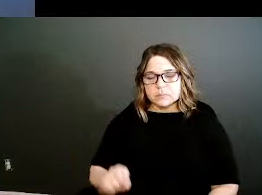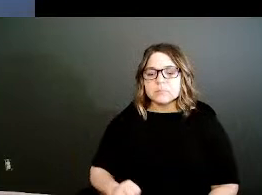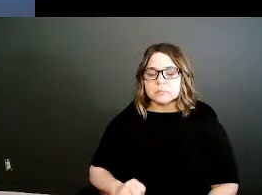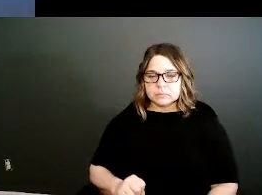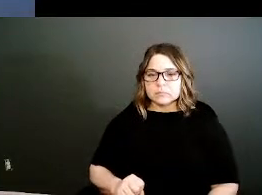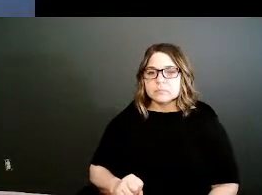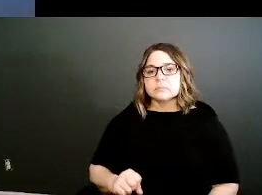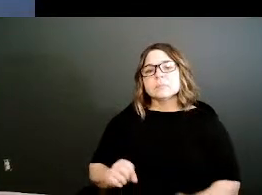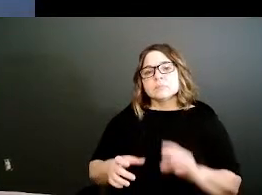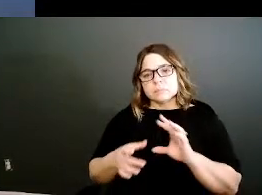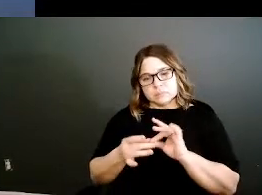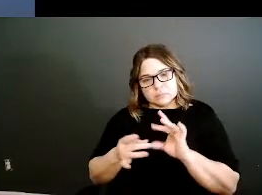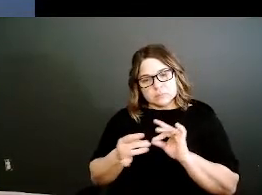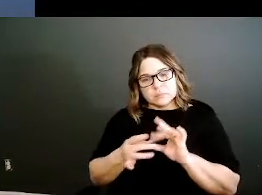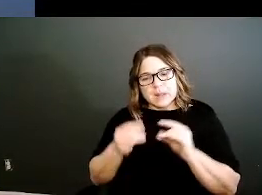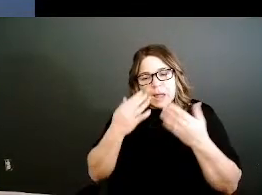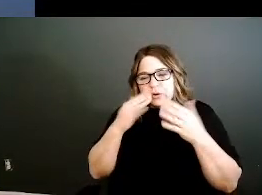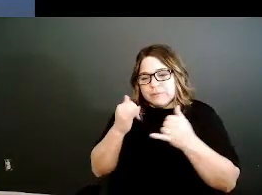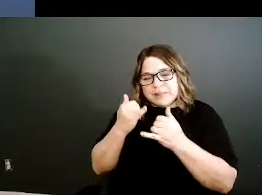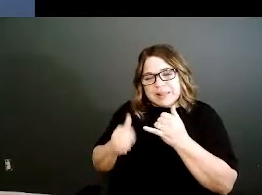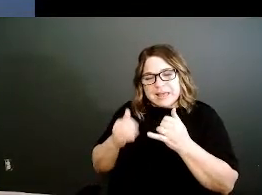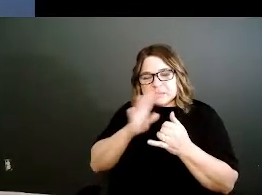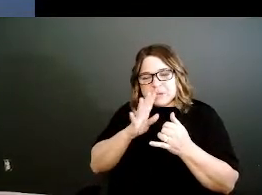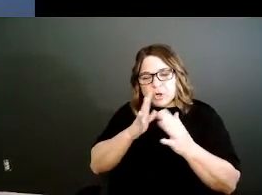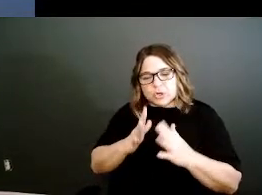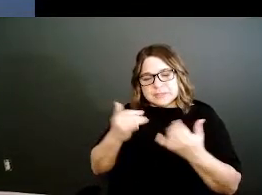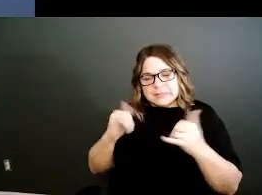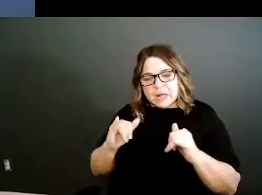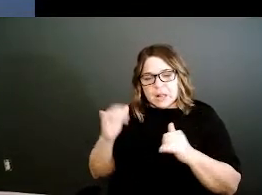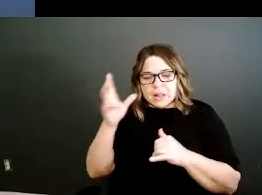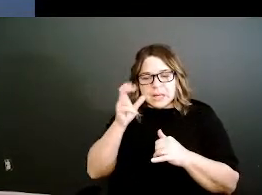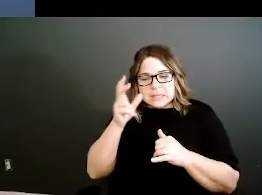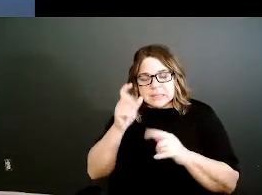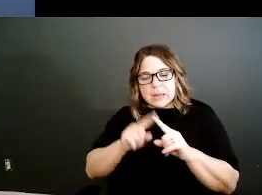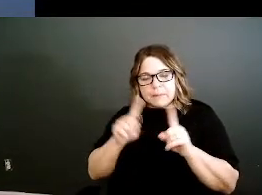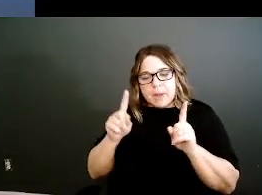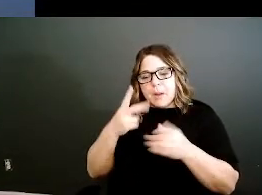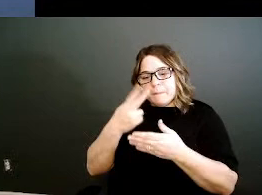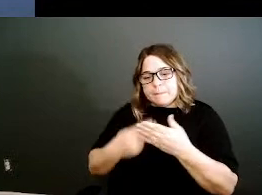AND COUNCIL MEMBER JEREMIAH ELLISON WILL BOTH BE RETURNING NEXT TERM HAVE OFFERED THEIR SUPPORT IF THAT